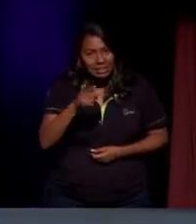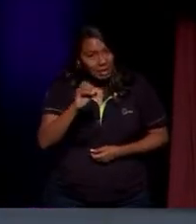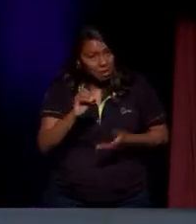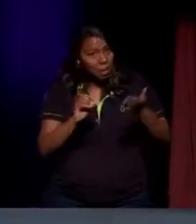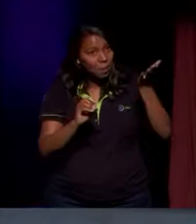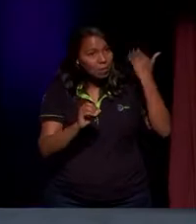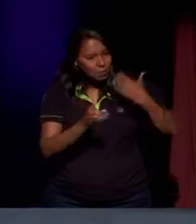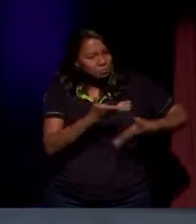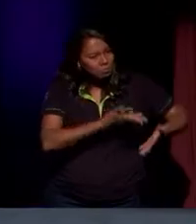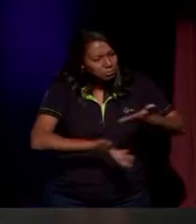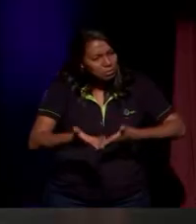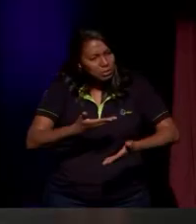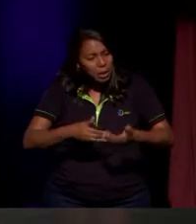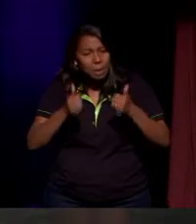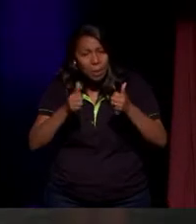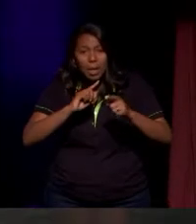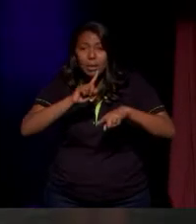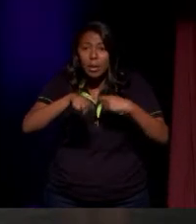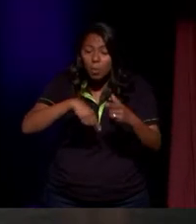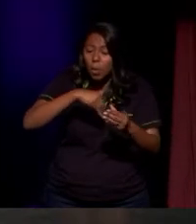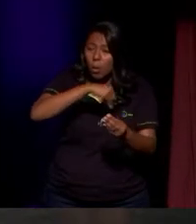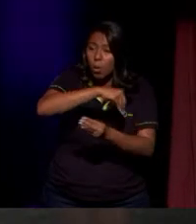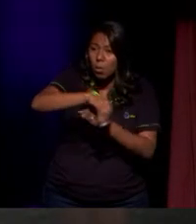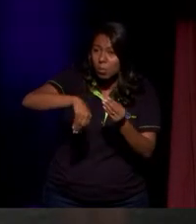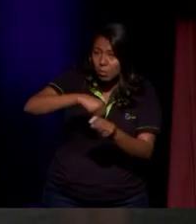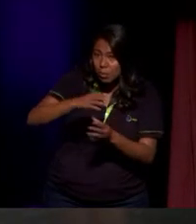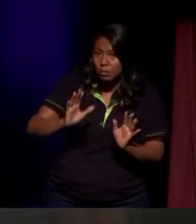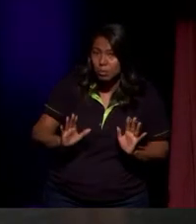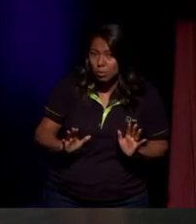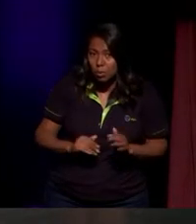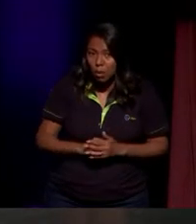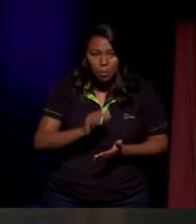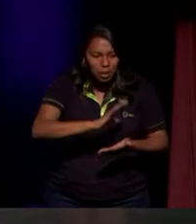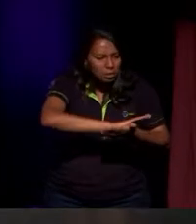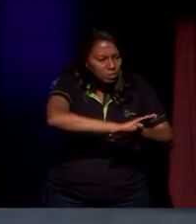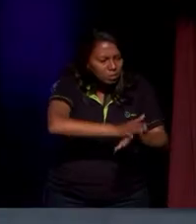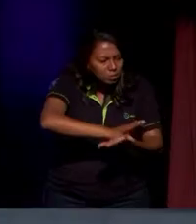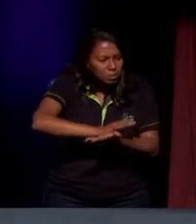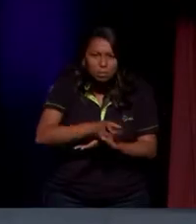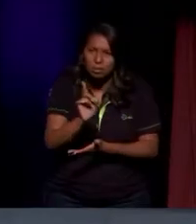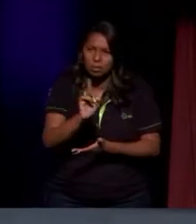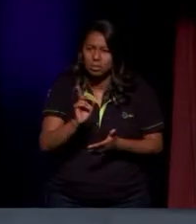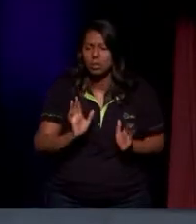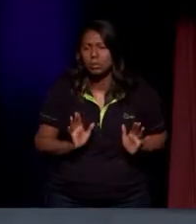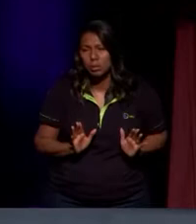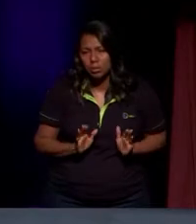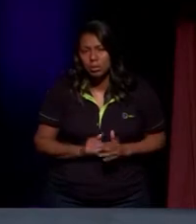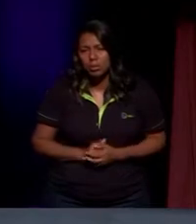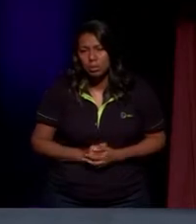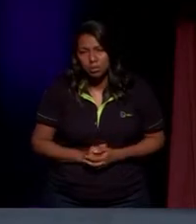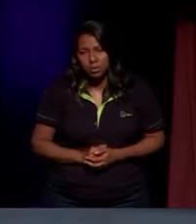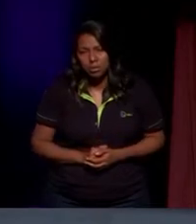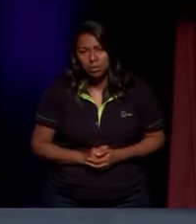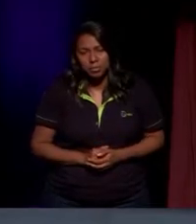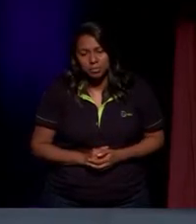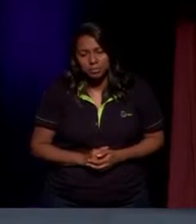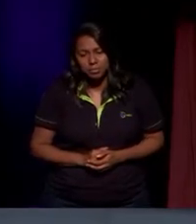with matrilineal societies, and did not destroy them, as in the case of Angoche, as in the case of Cabo Delgado, etc.